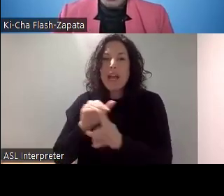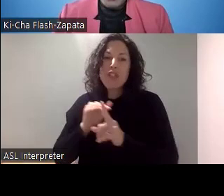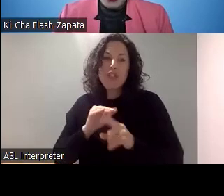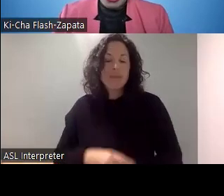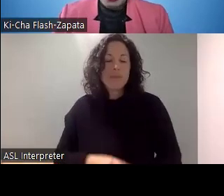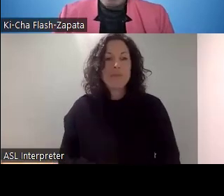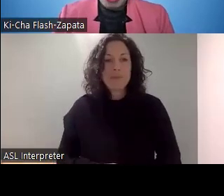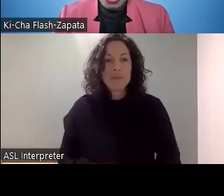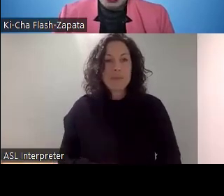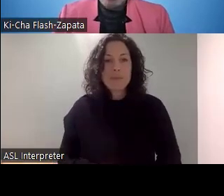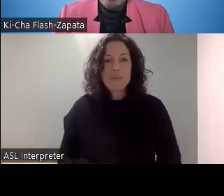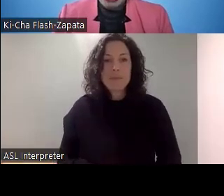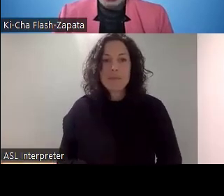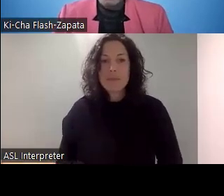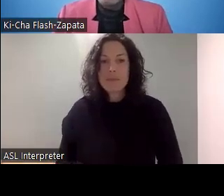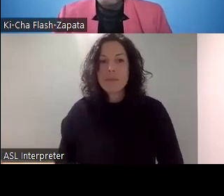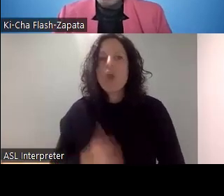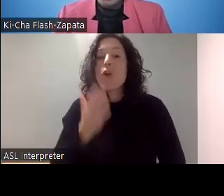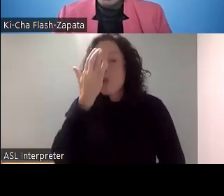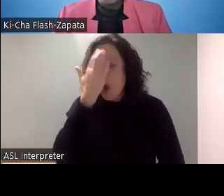Okay, a few reminders: Know and abide by the Other Support,